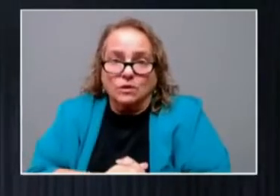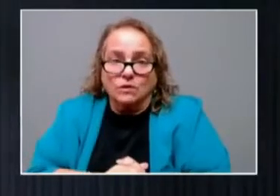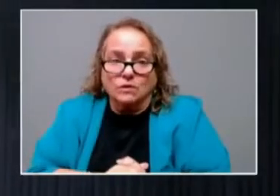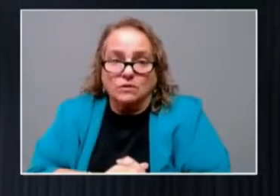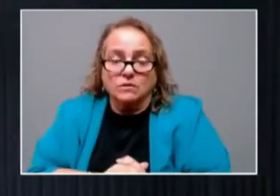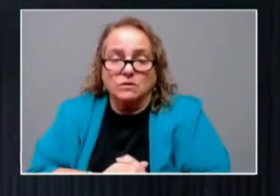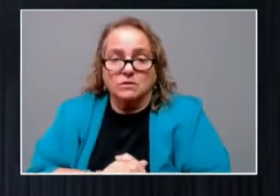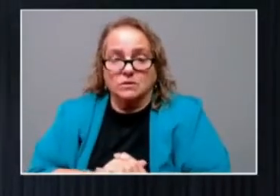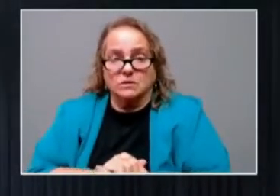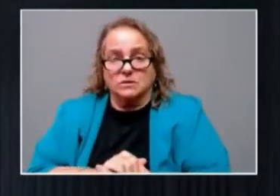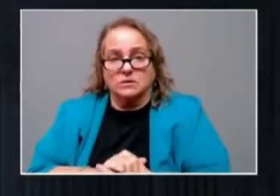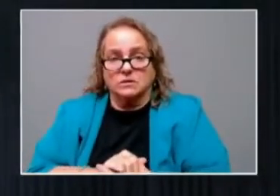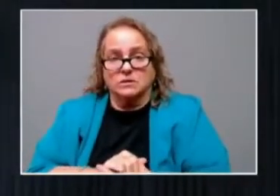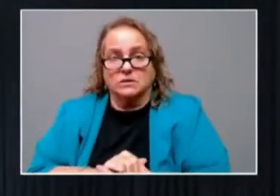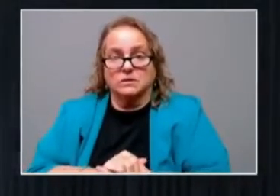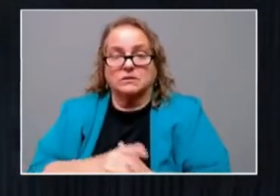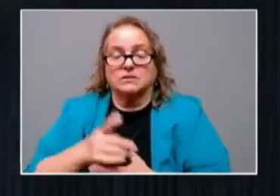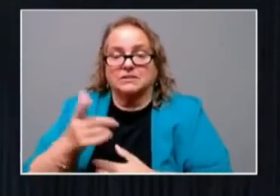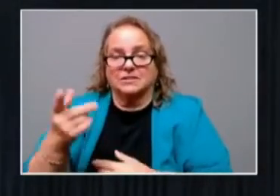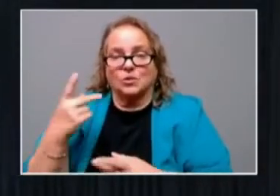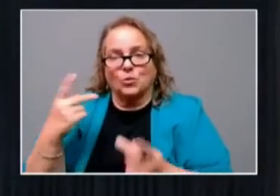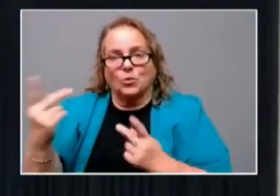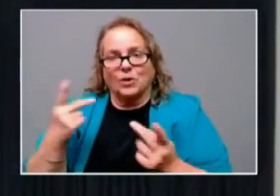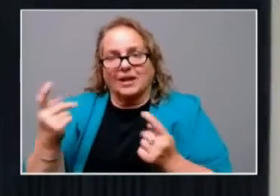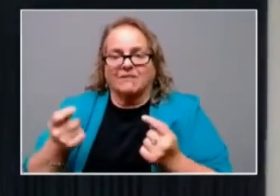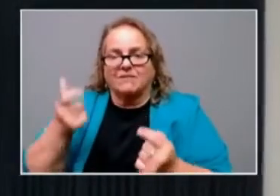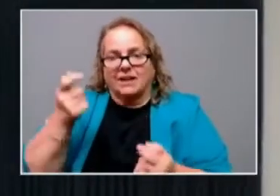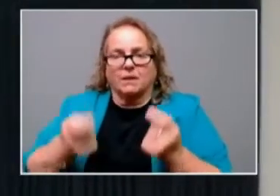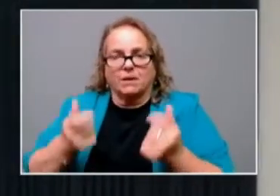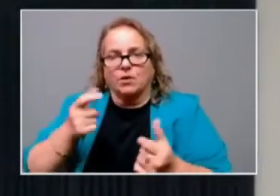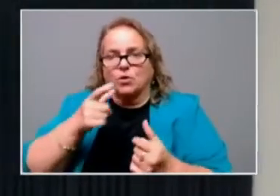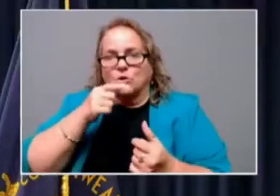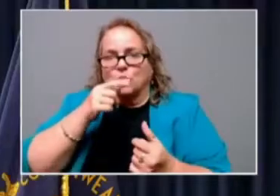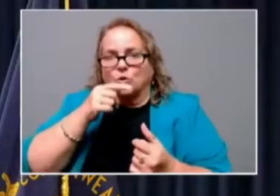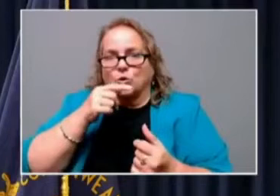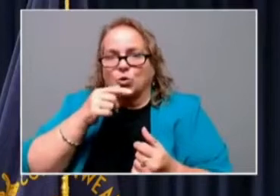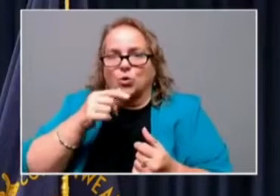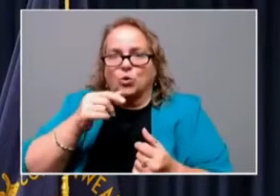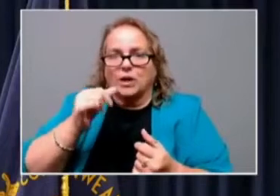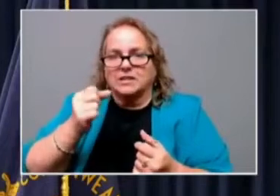we we flip a coin over who's more fired up on any of these given days? Catherine mm